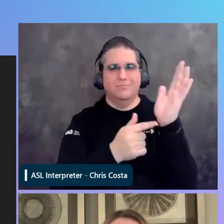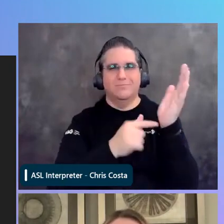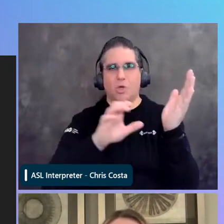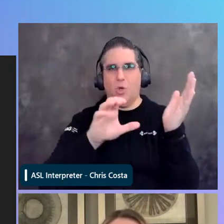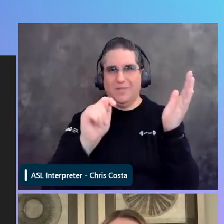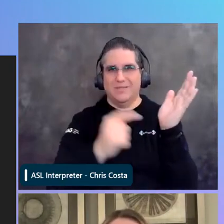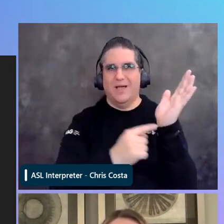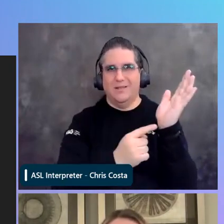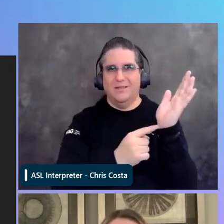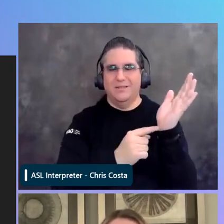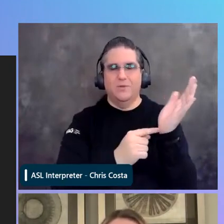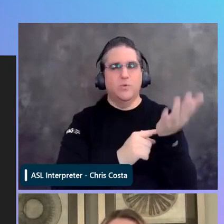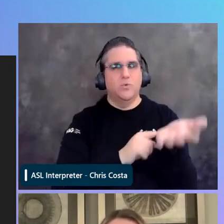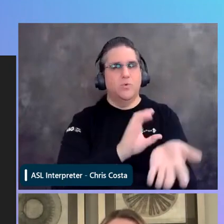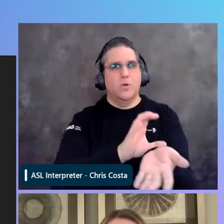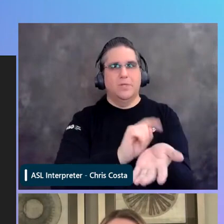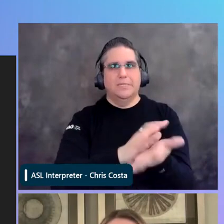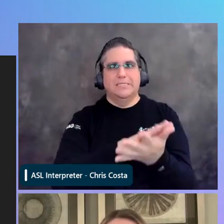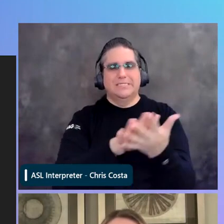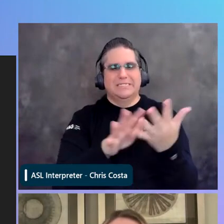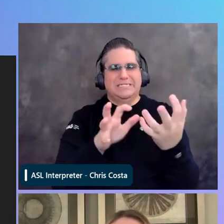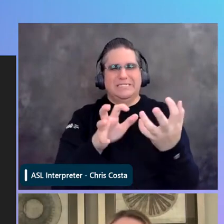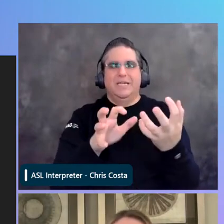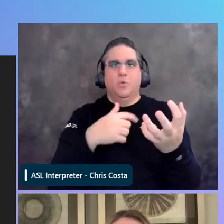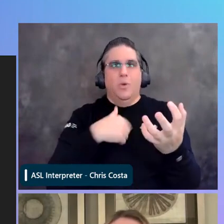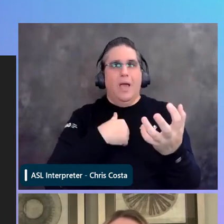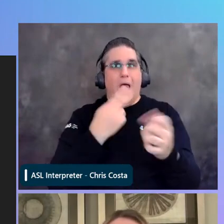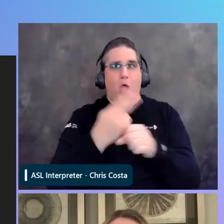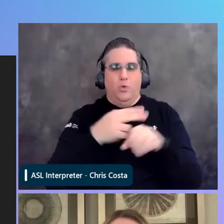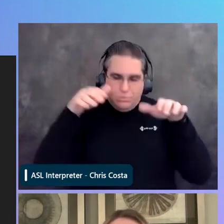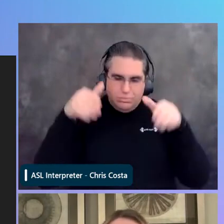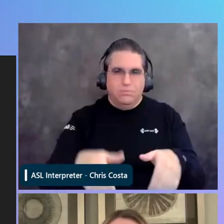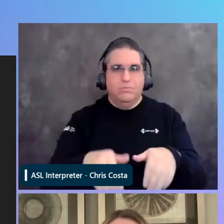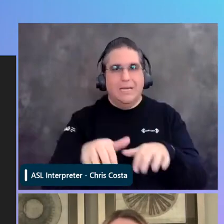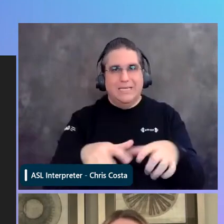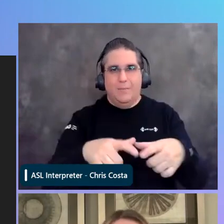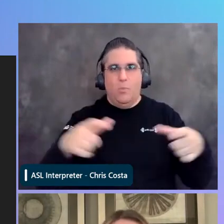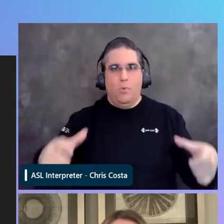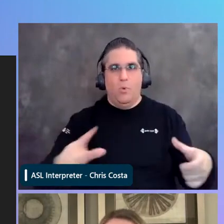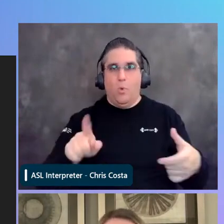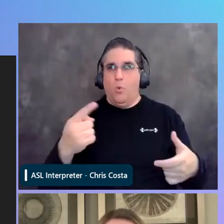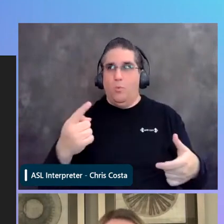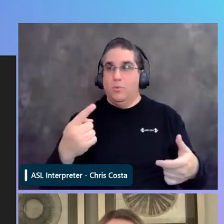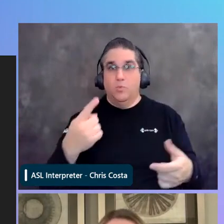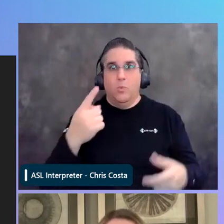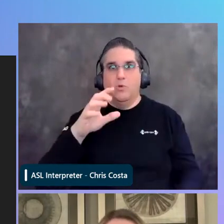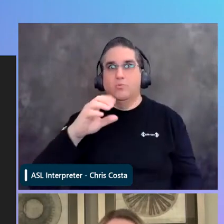almost exclusively a keyboard only user, and this kind of at support is really critical for